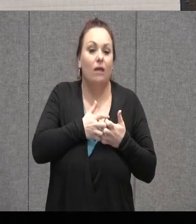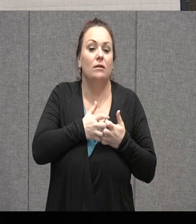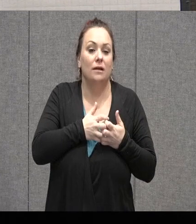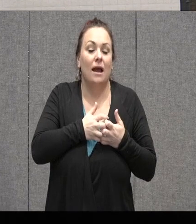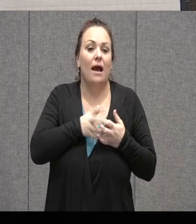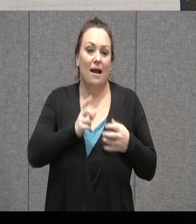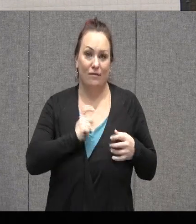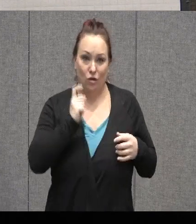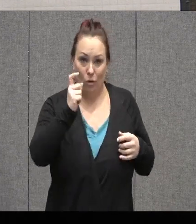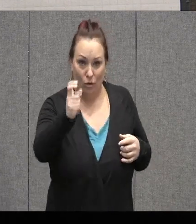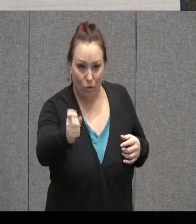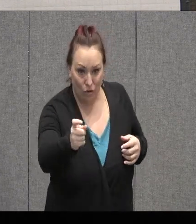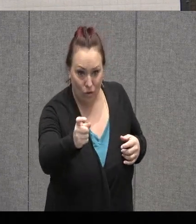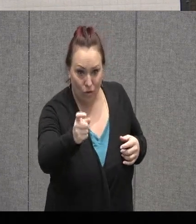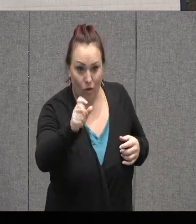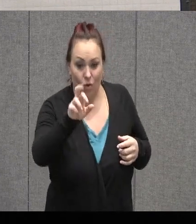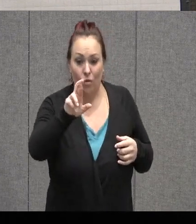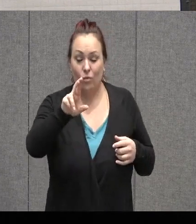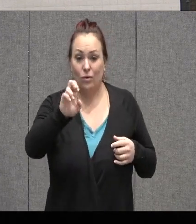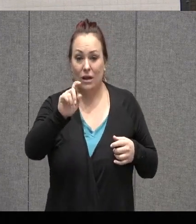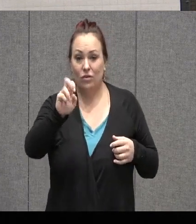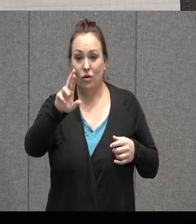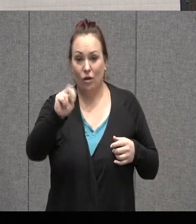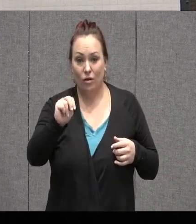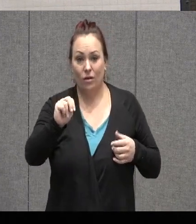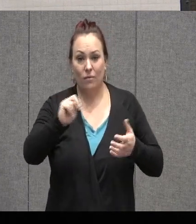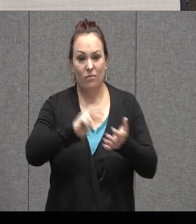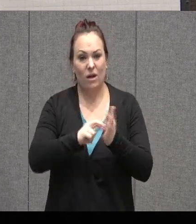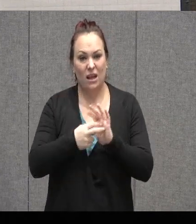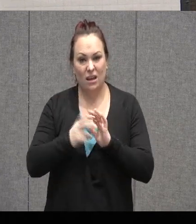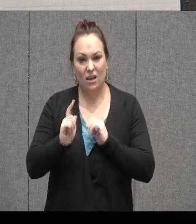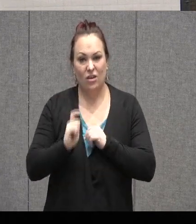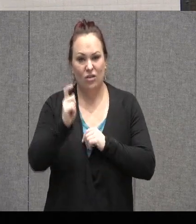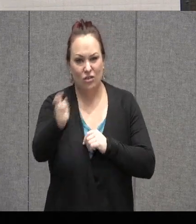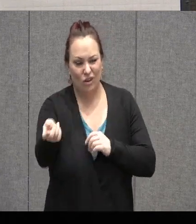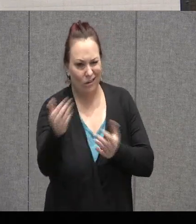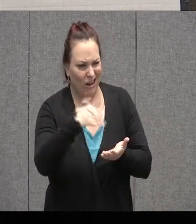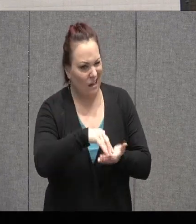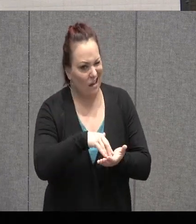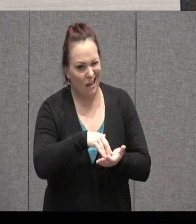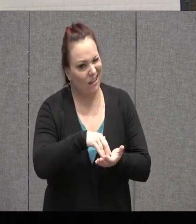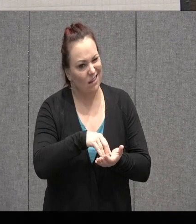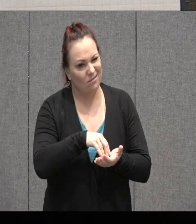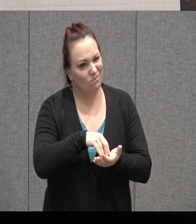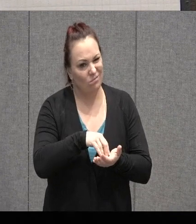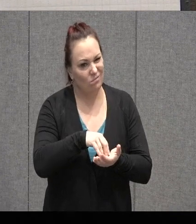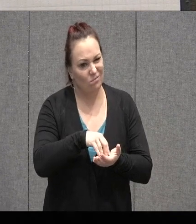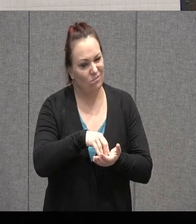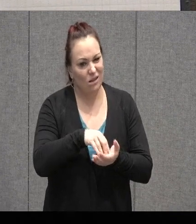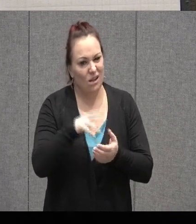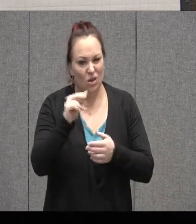It means turn again. But, yeah, turn again? That is kind of tricky, isn't it?